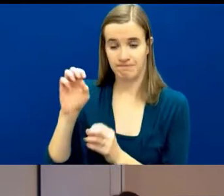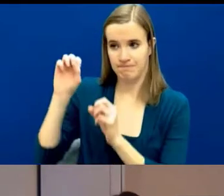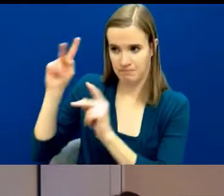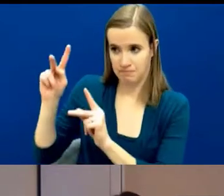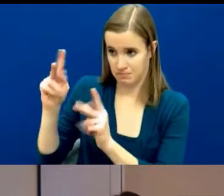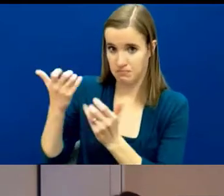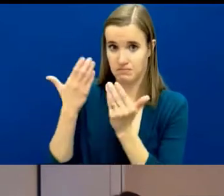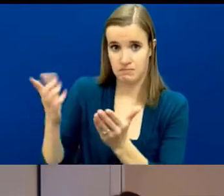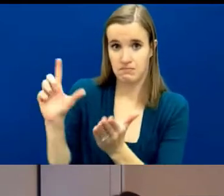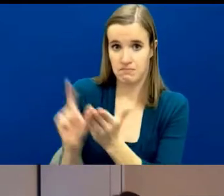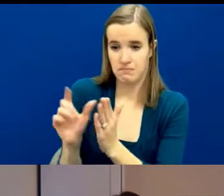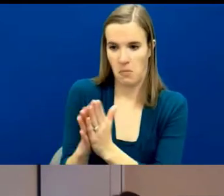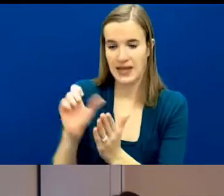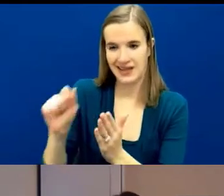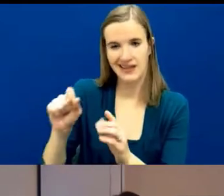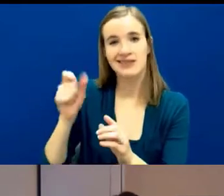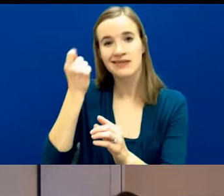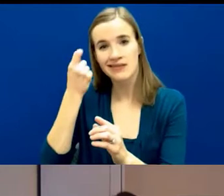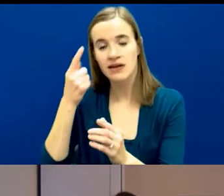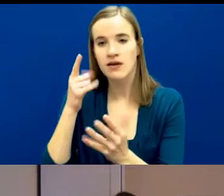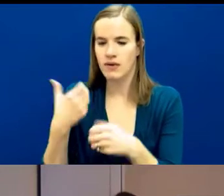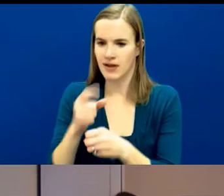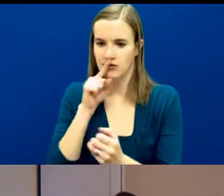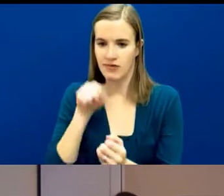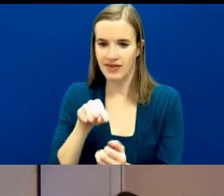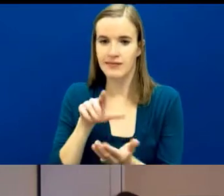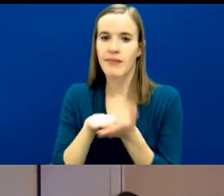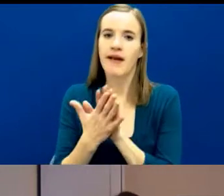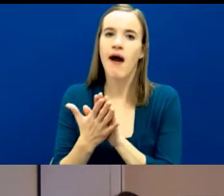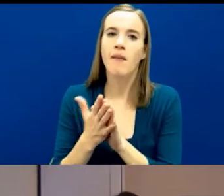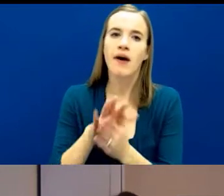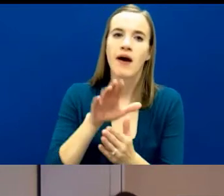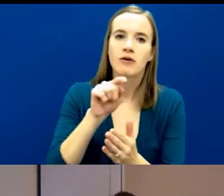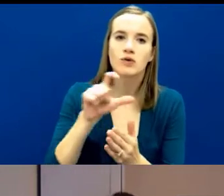that this is that this is a academic teaching tool, and they and they and